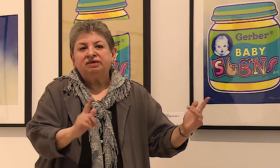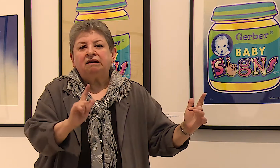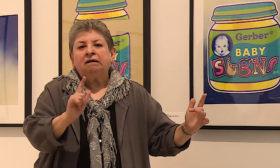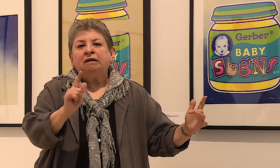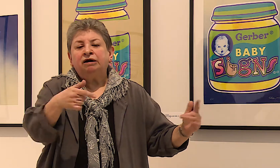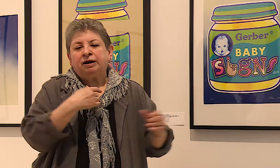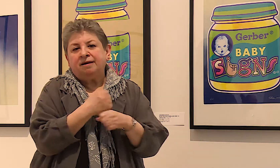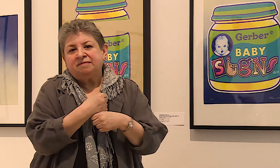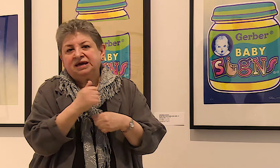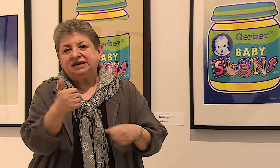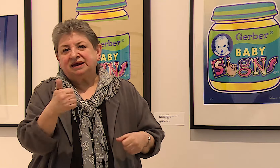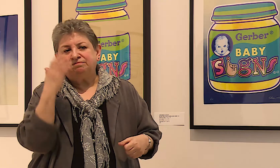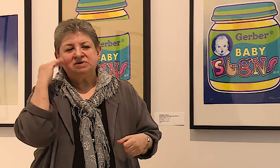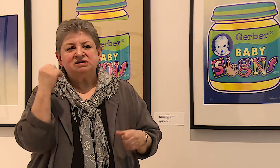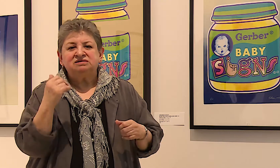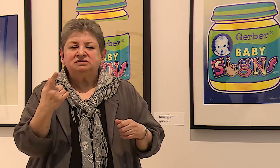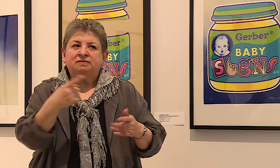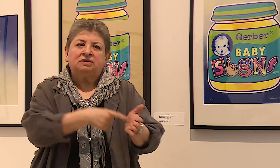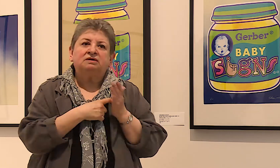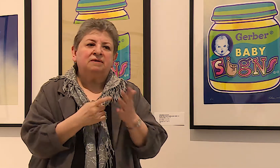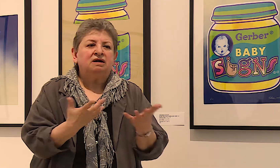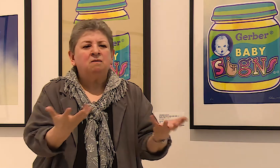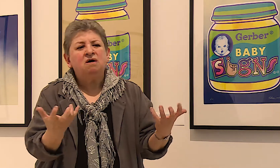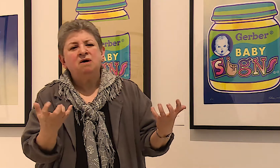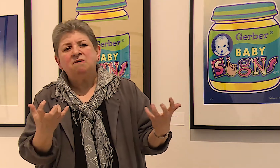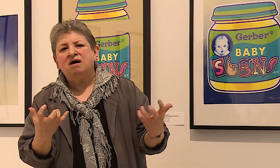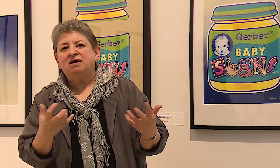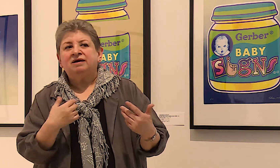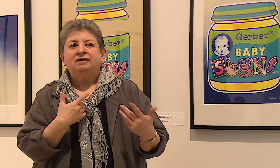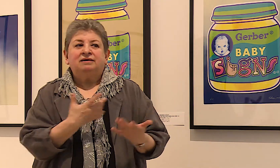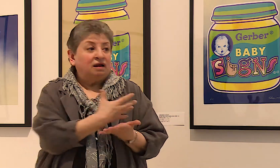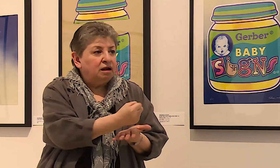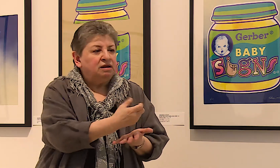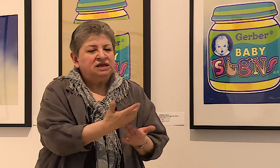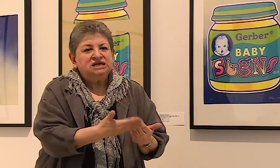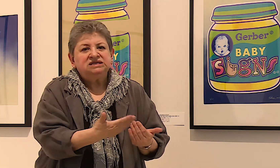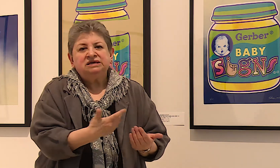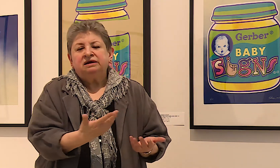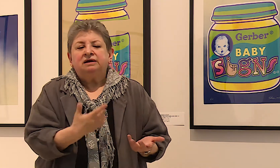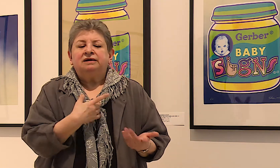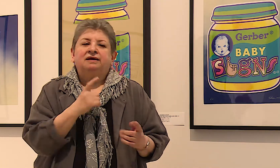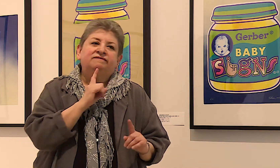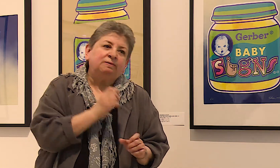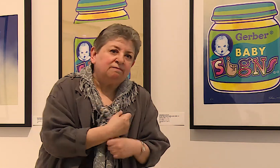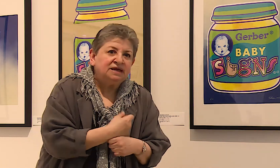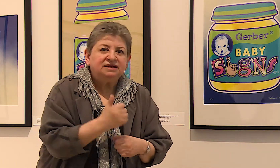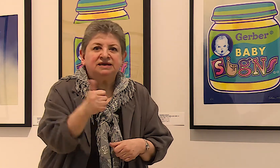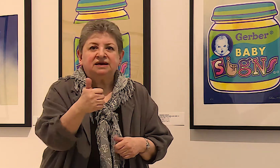Later, I made more because I got quite a bit of pressure from folks who were disappointed at first